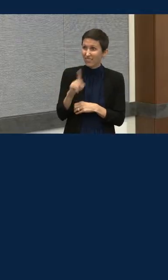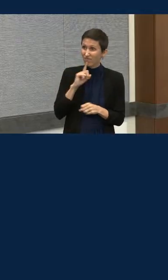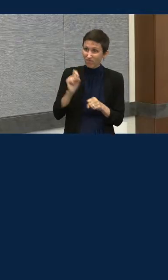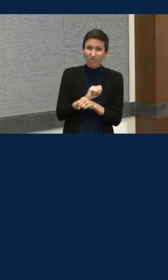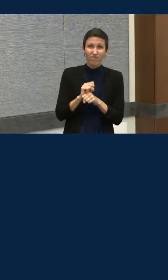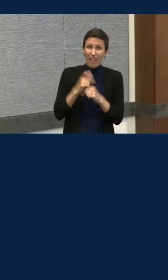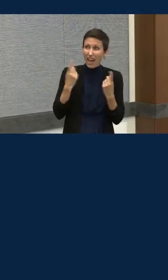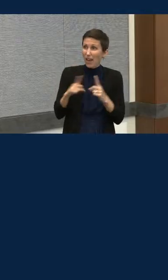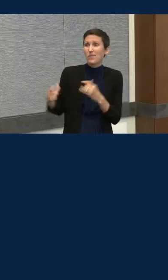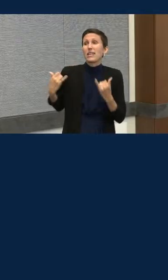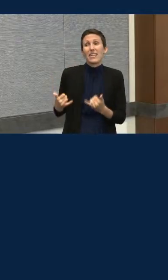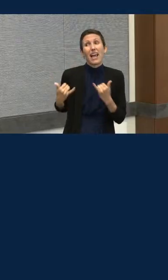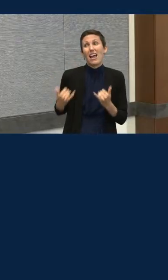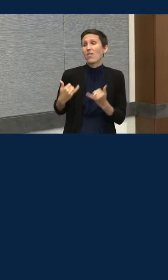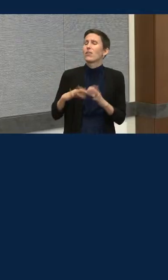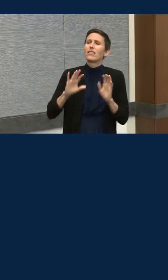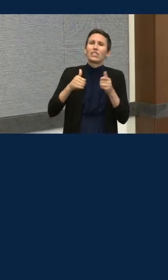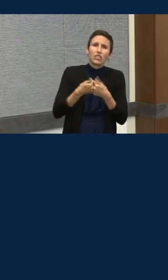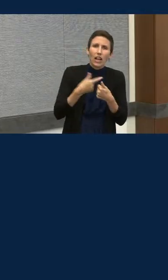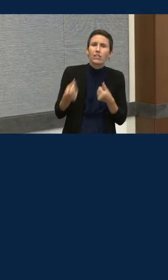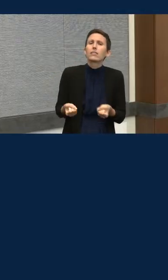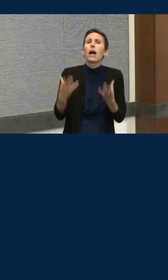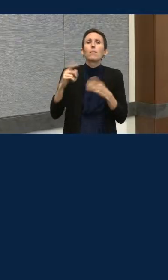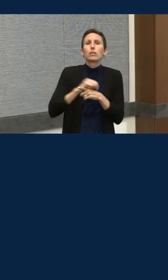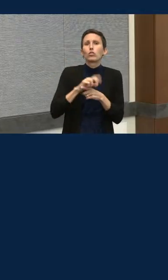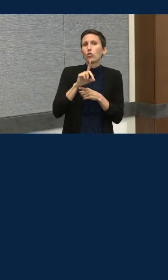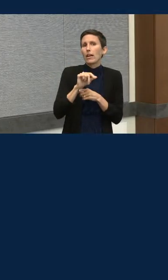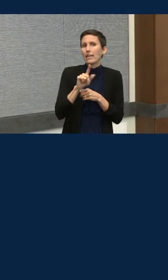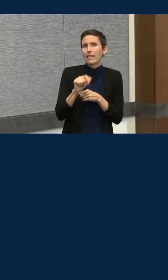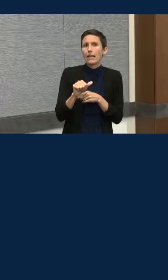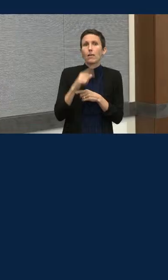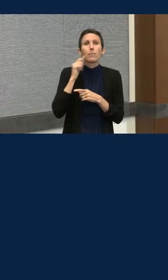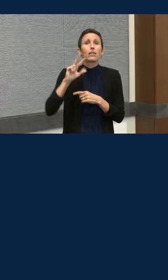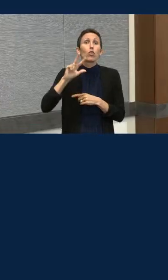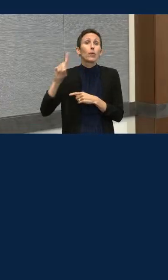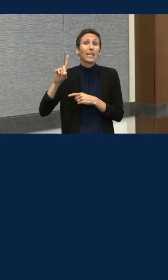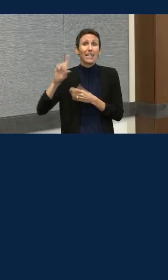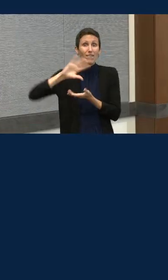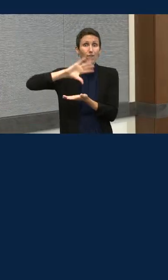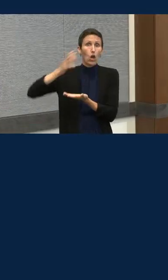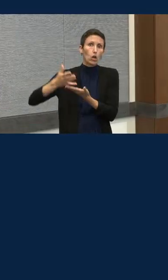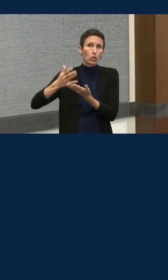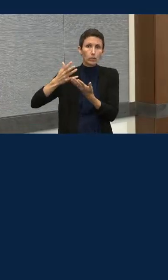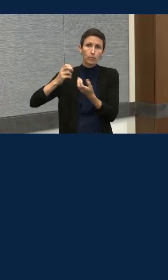area. The challenges are amounts of training data because